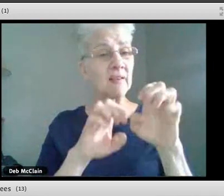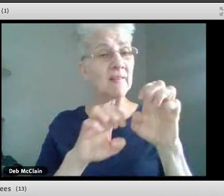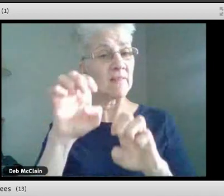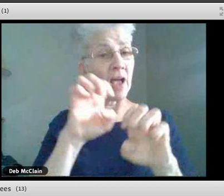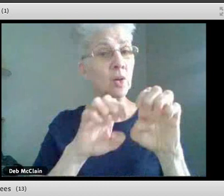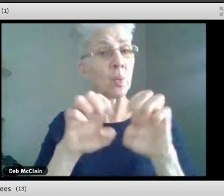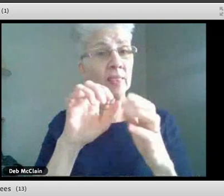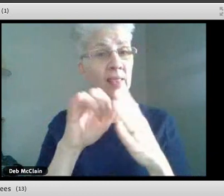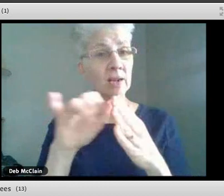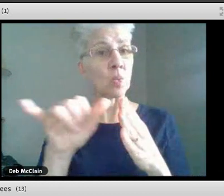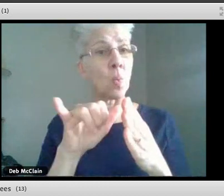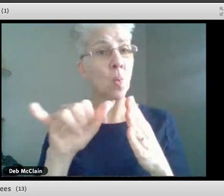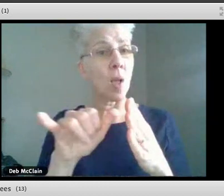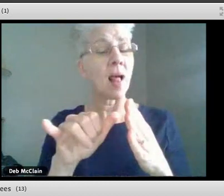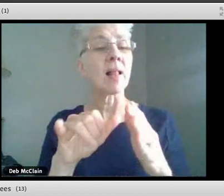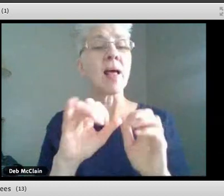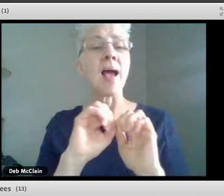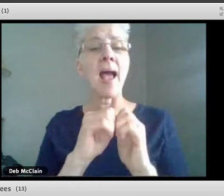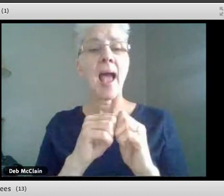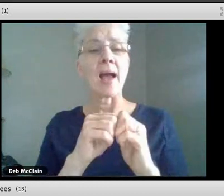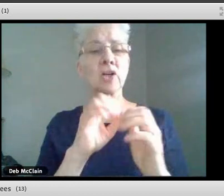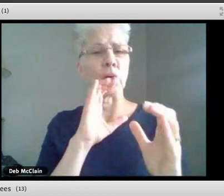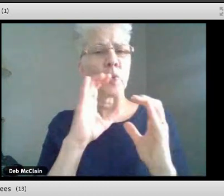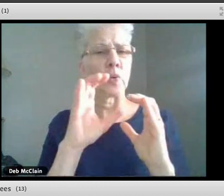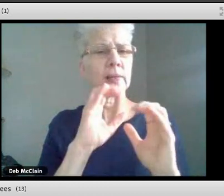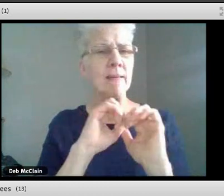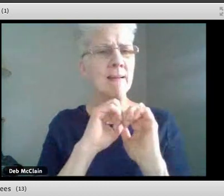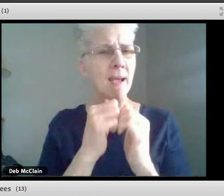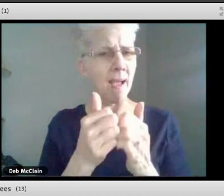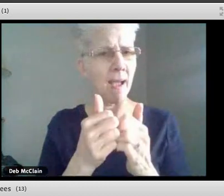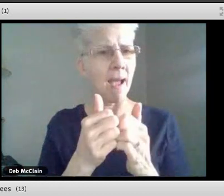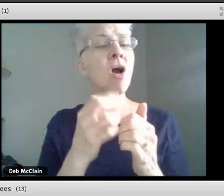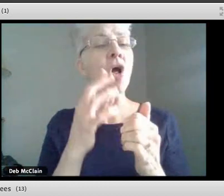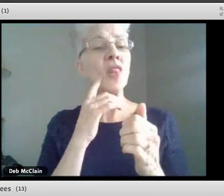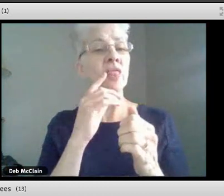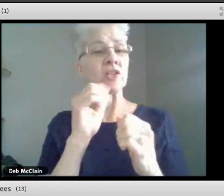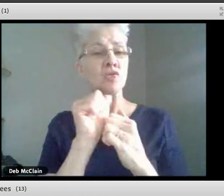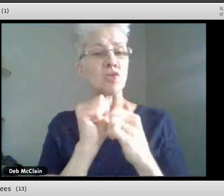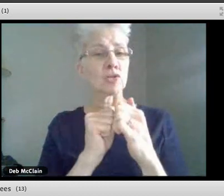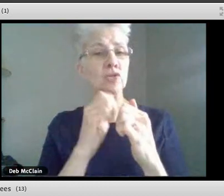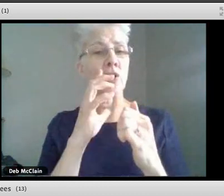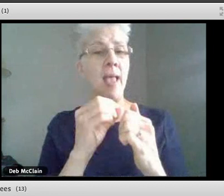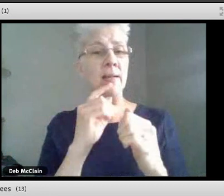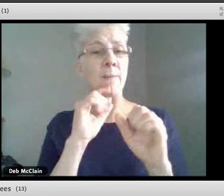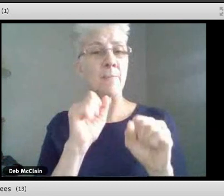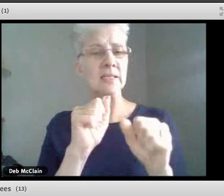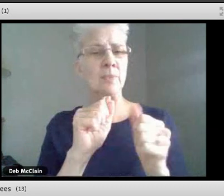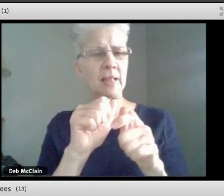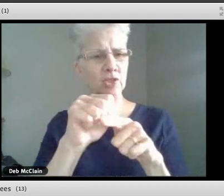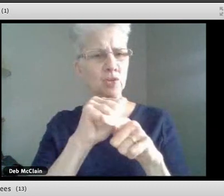and then also, how can you communicate this and provide instruction and possibly training for your staff?